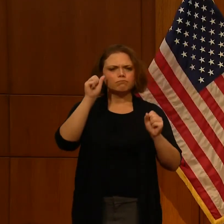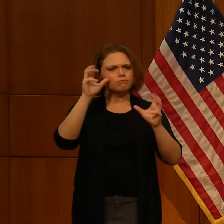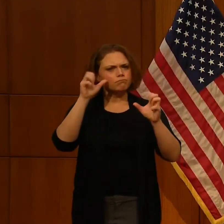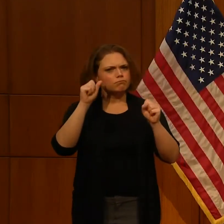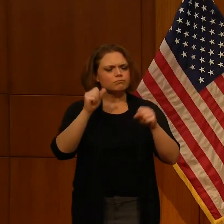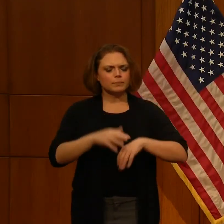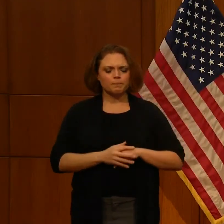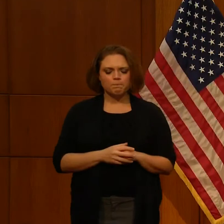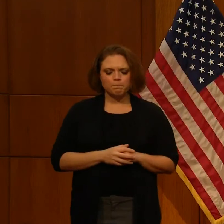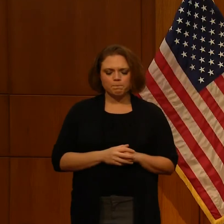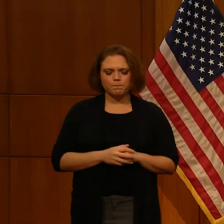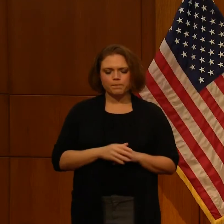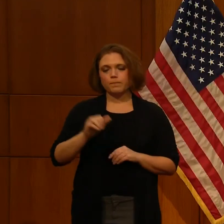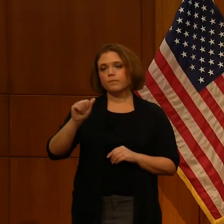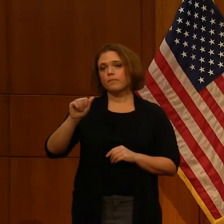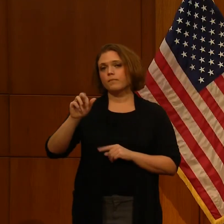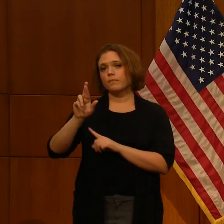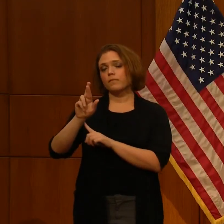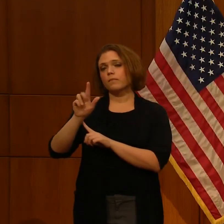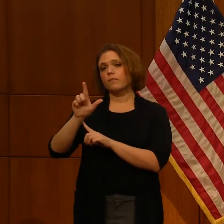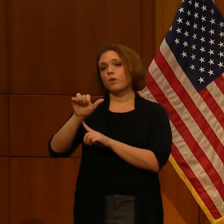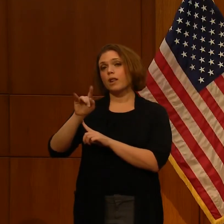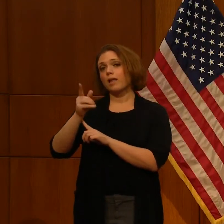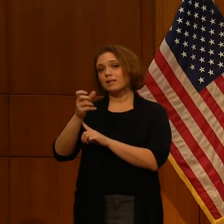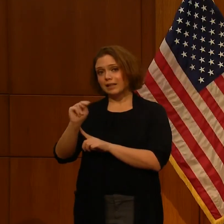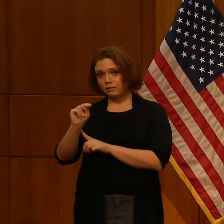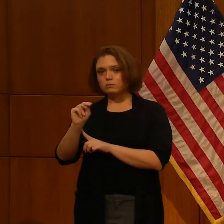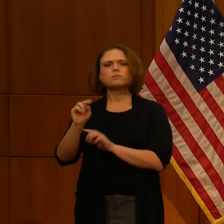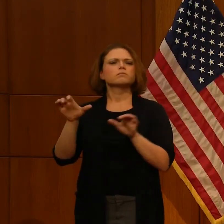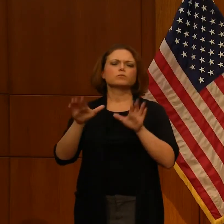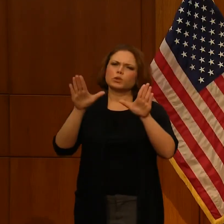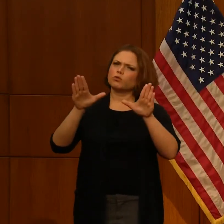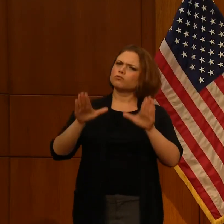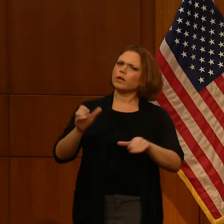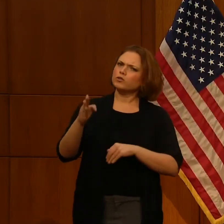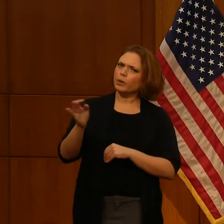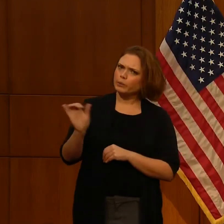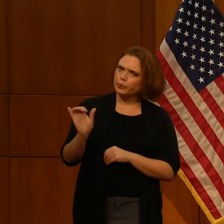LEAST ONE SHOT, AND THAT IS TREMENDOUS AND I COMMEND THEM.